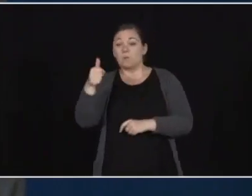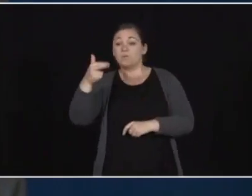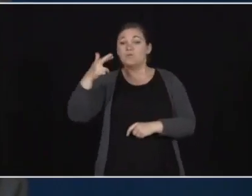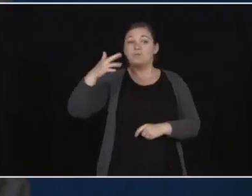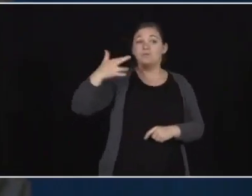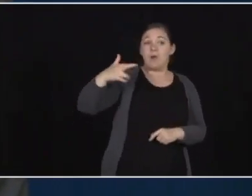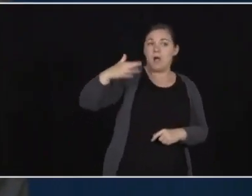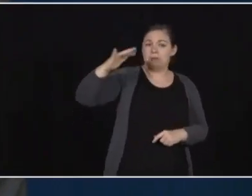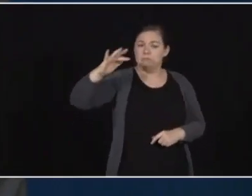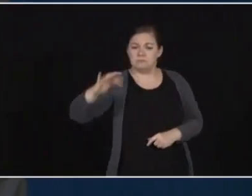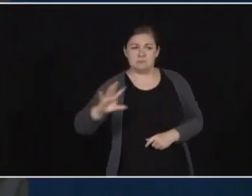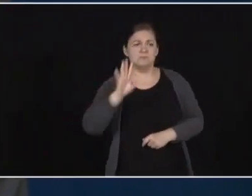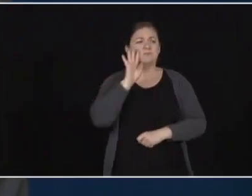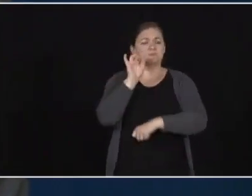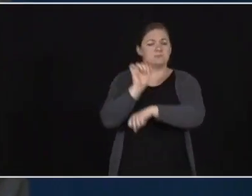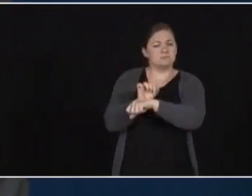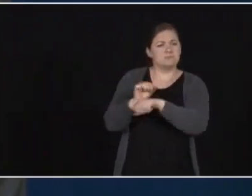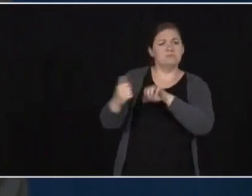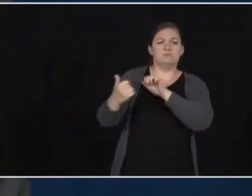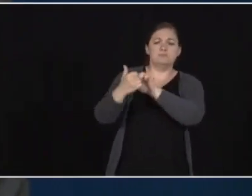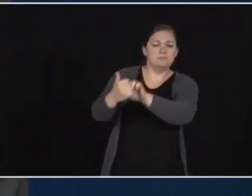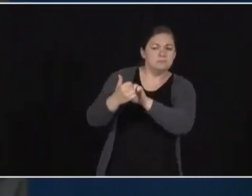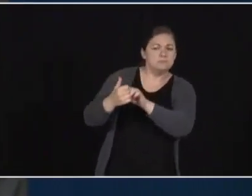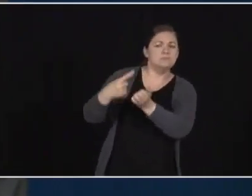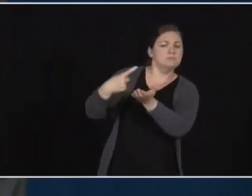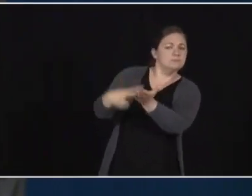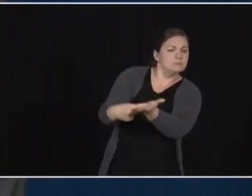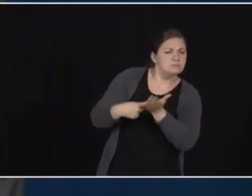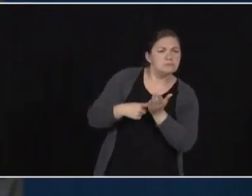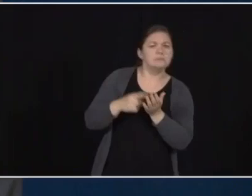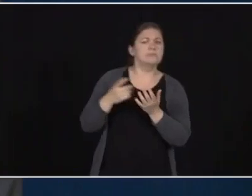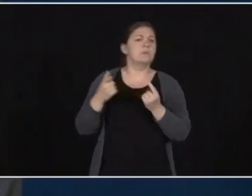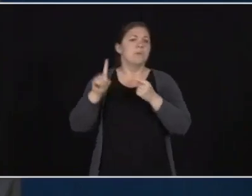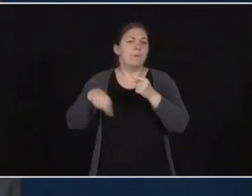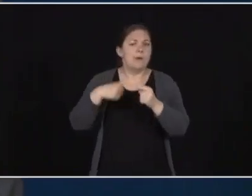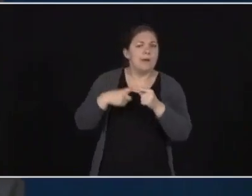that are in those different areas to help to ensure that were getting the best understanding.